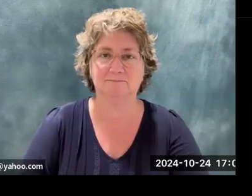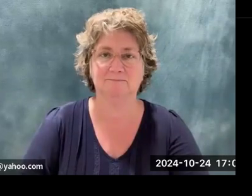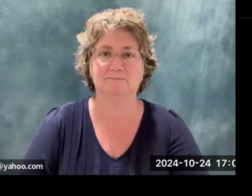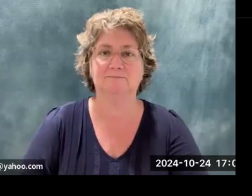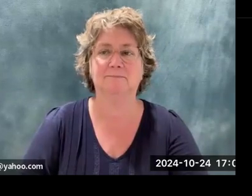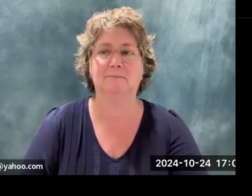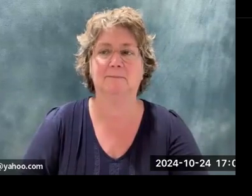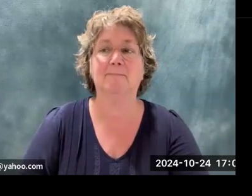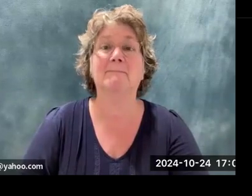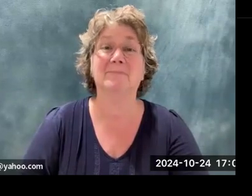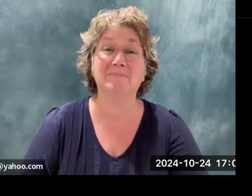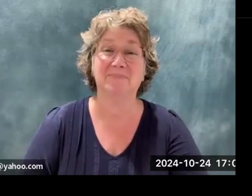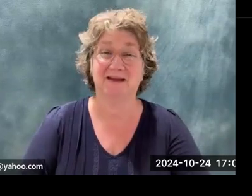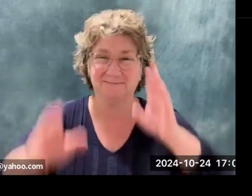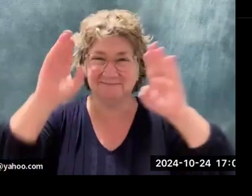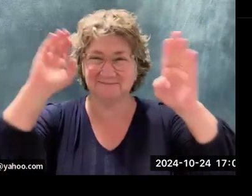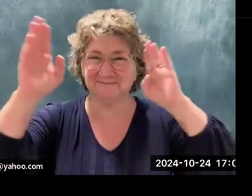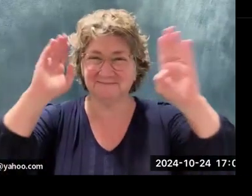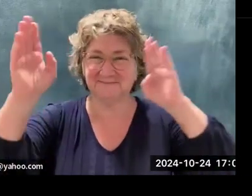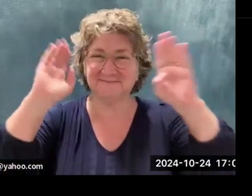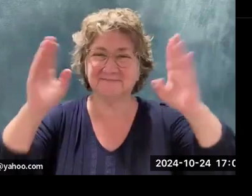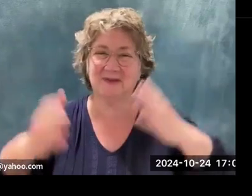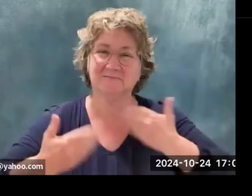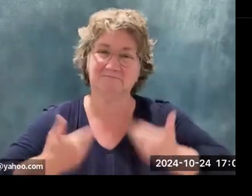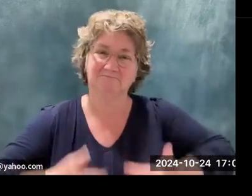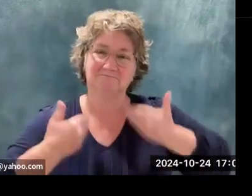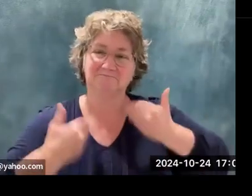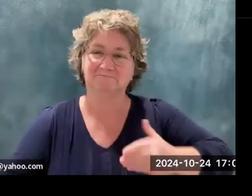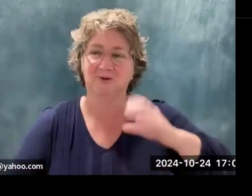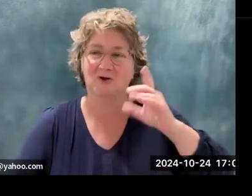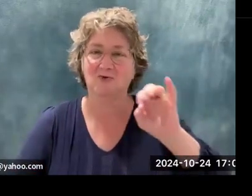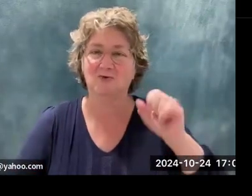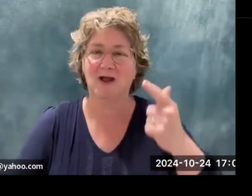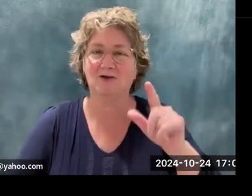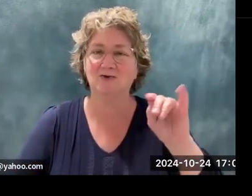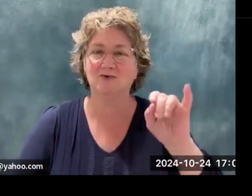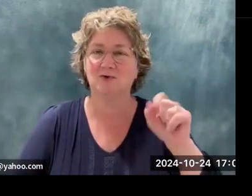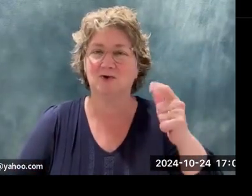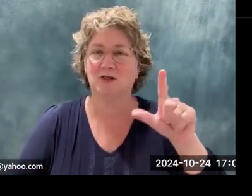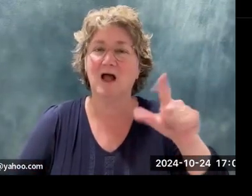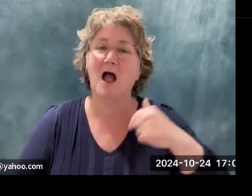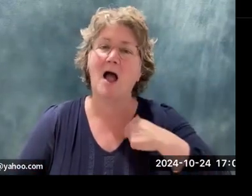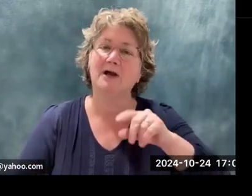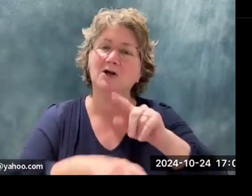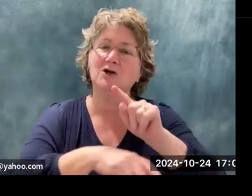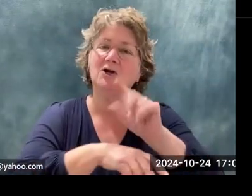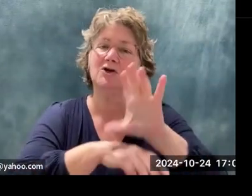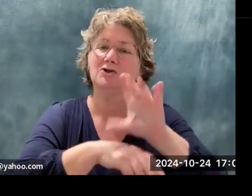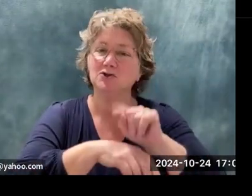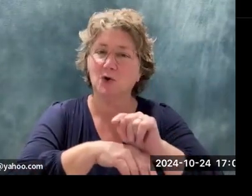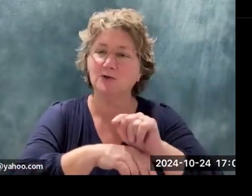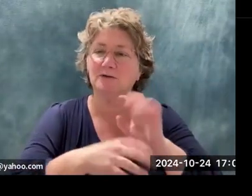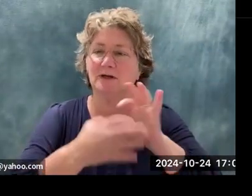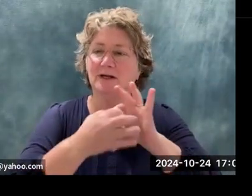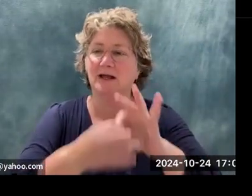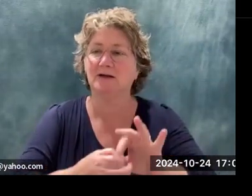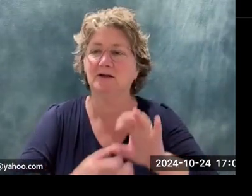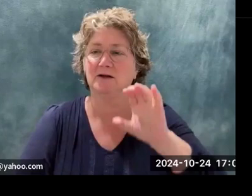All right. Hello, everyone. My name is Craig Struble. I'm a consultant at SERC. Welcome to the series entitled Supporting Your Child's Health